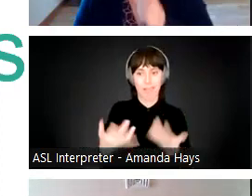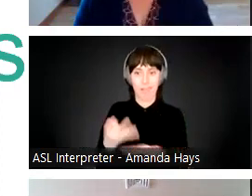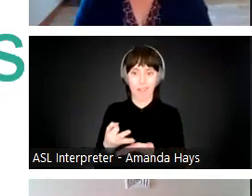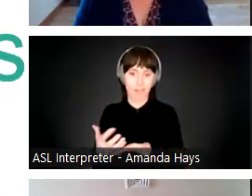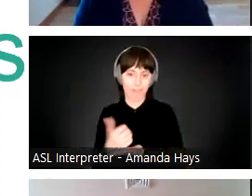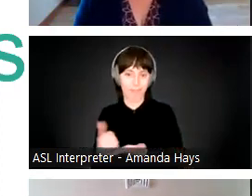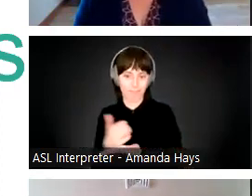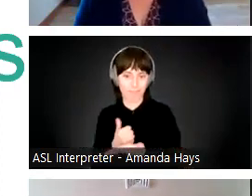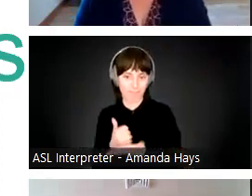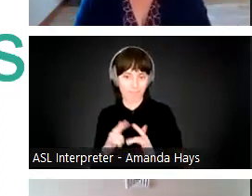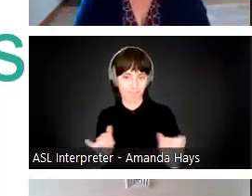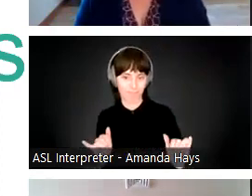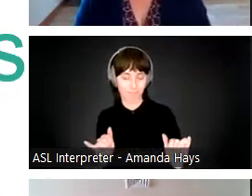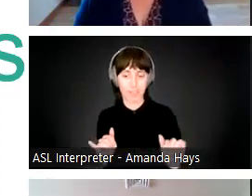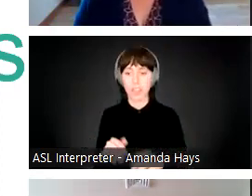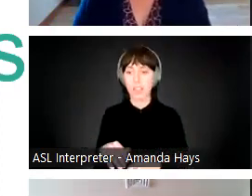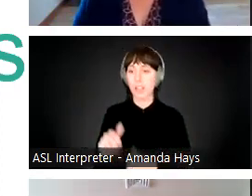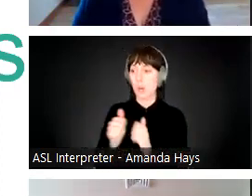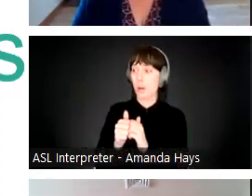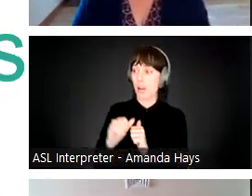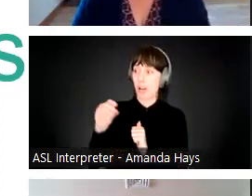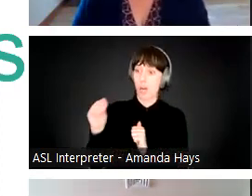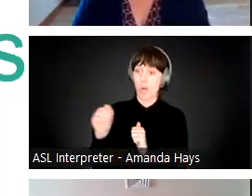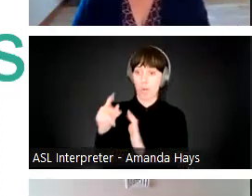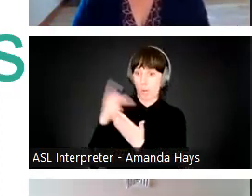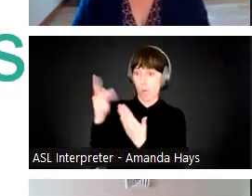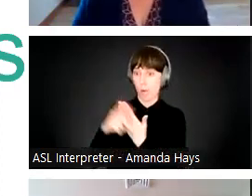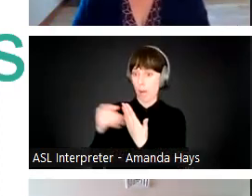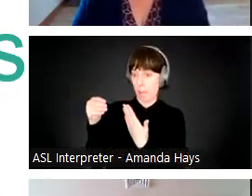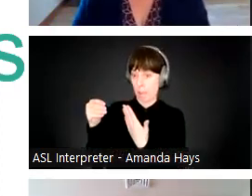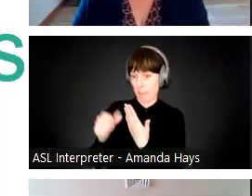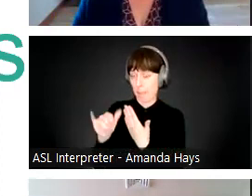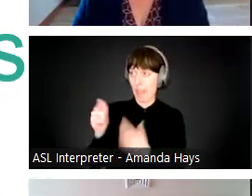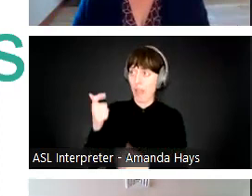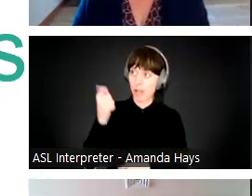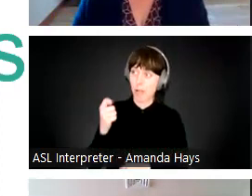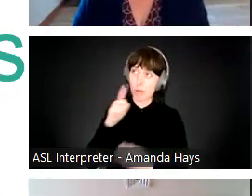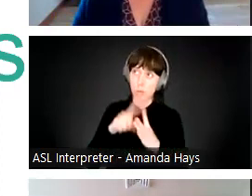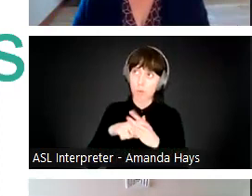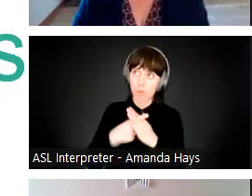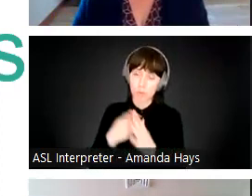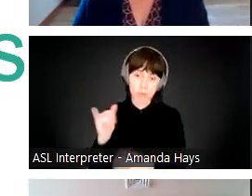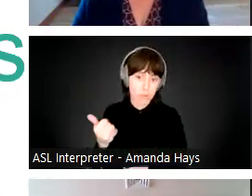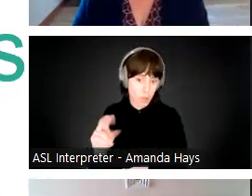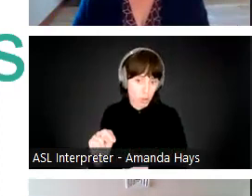Program that isn't, or- contributions are going to start here in January so